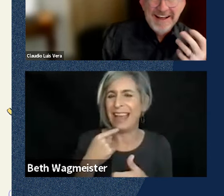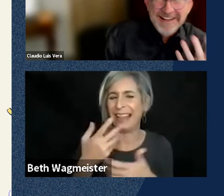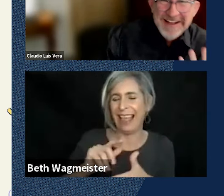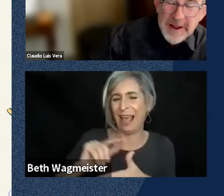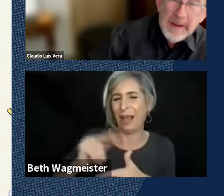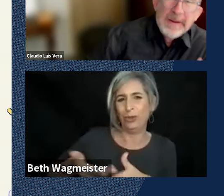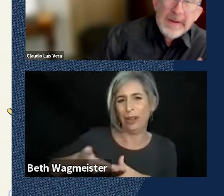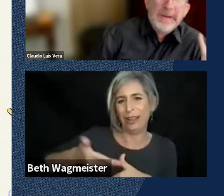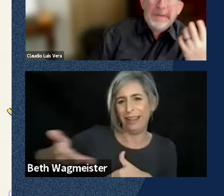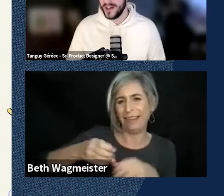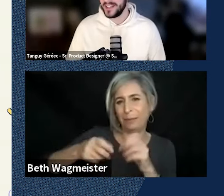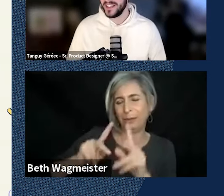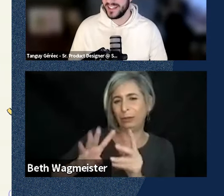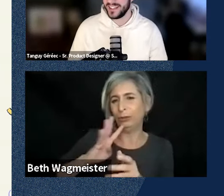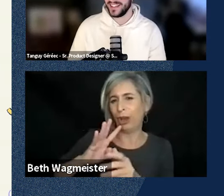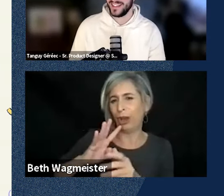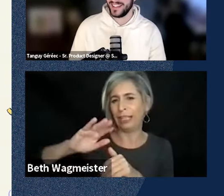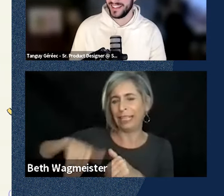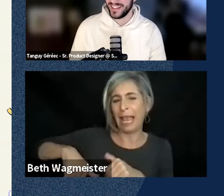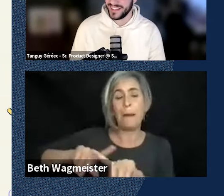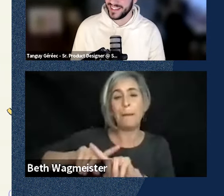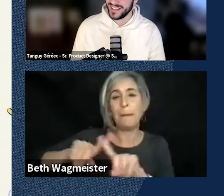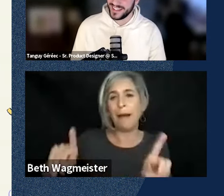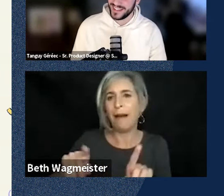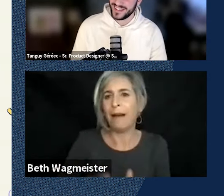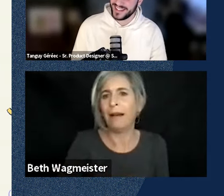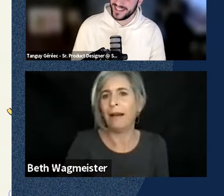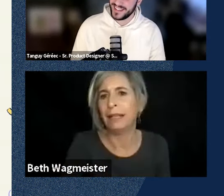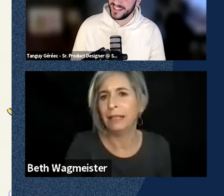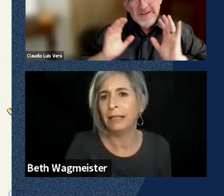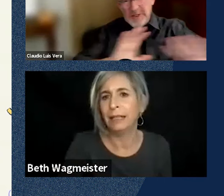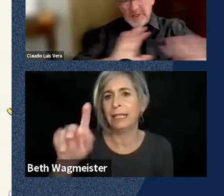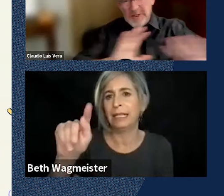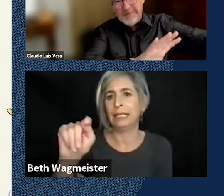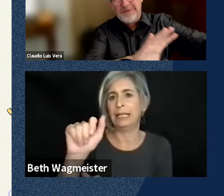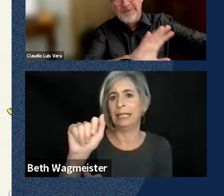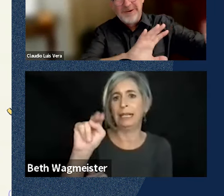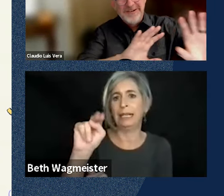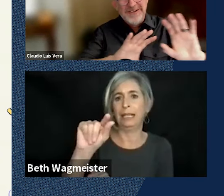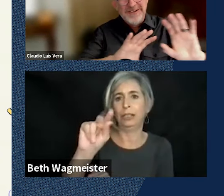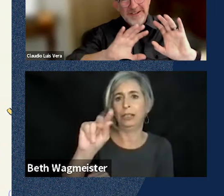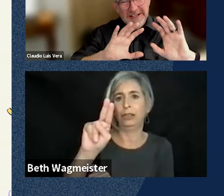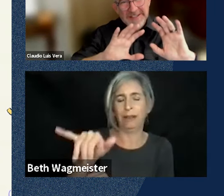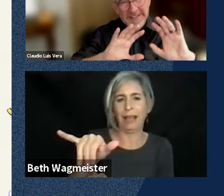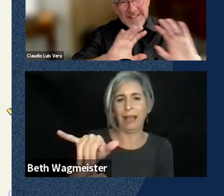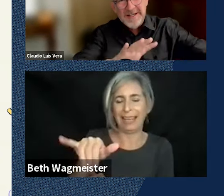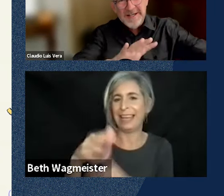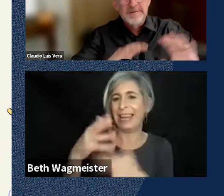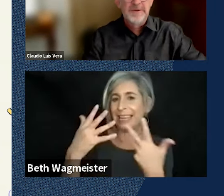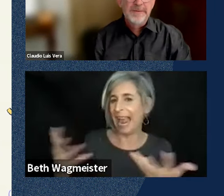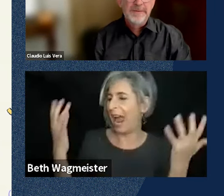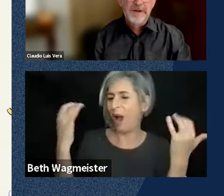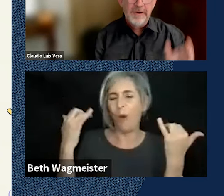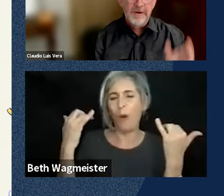No worries. But but this is this is kind of like to queue up for you, you know, to kind of like set it up.